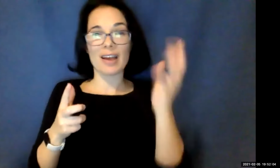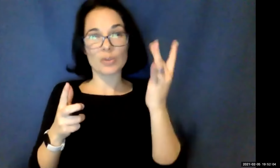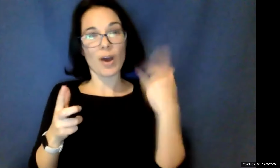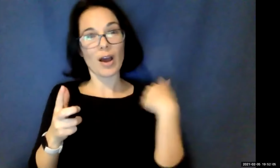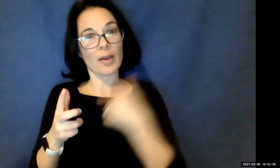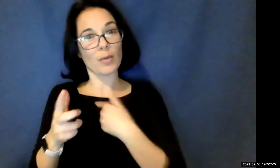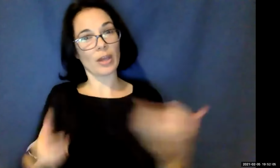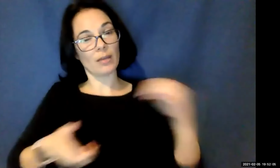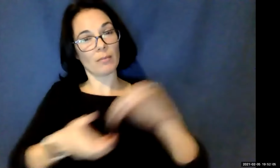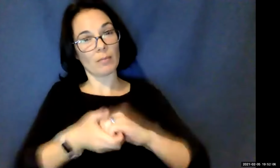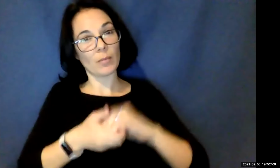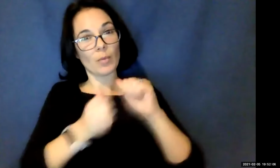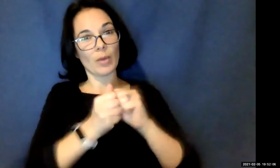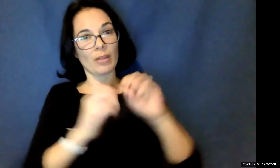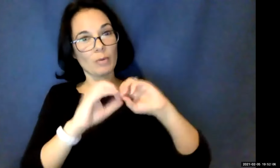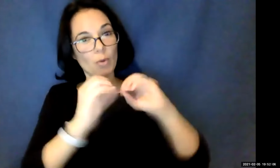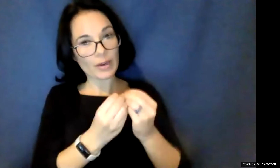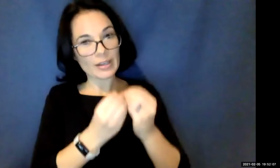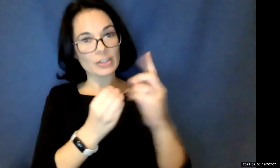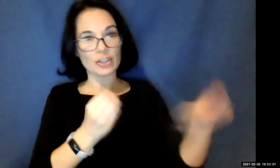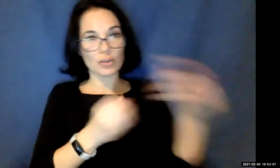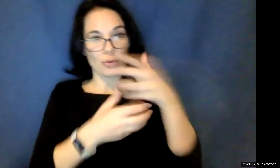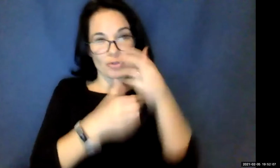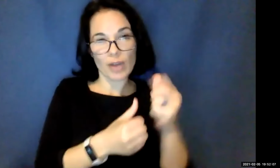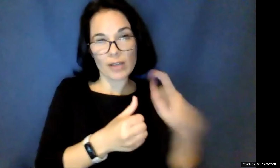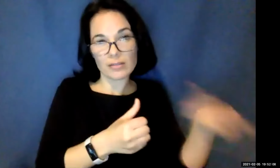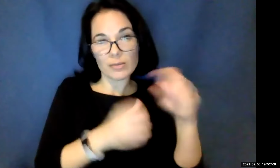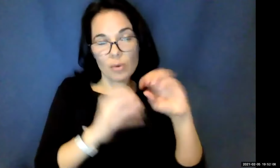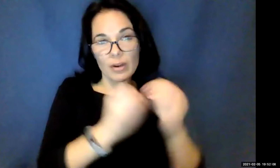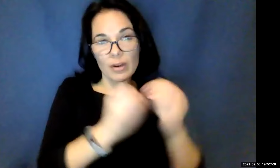And for vaccination equity I did want to say that we have a dashboard.